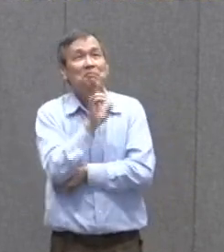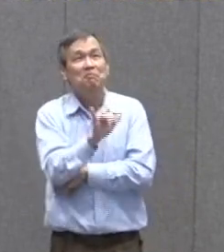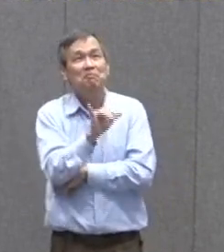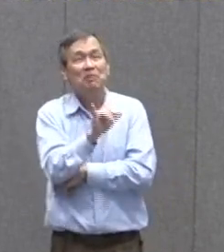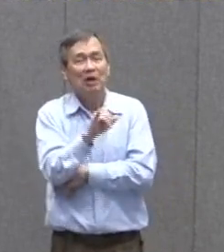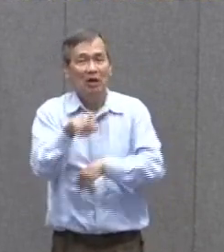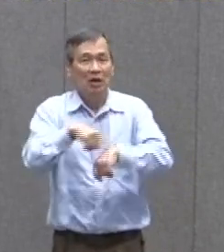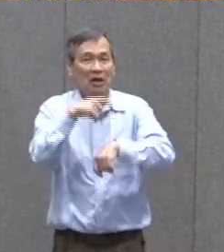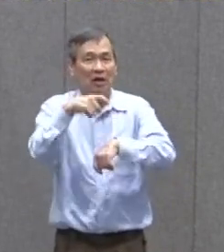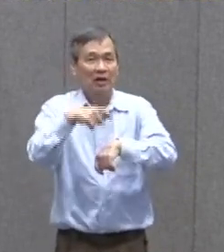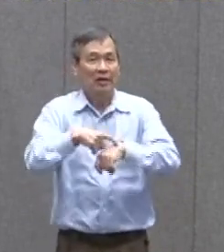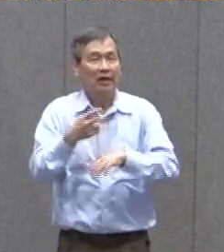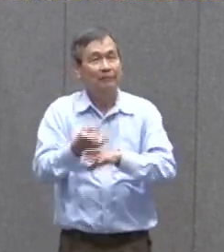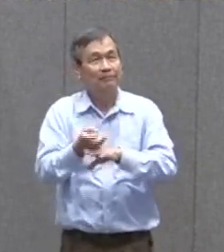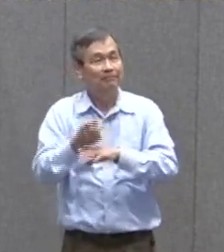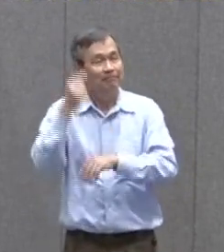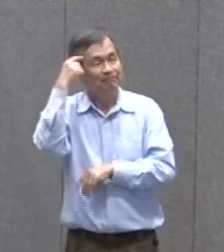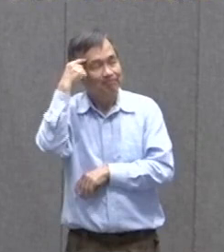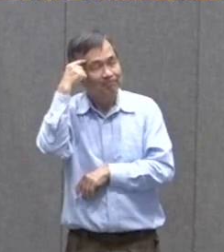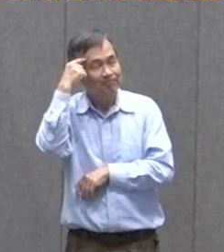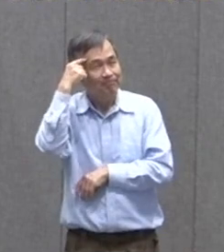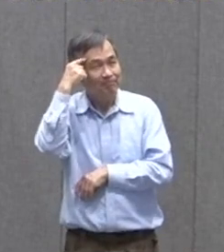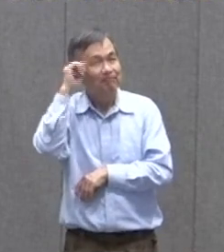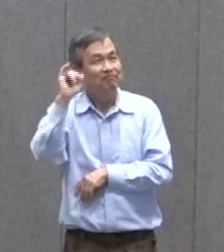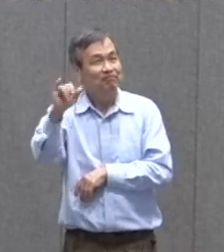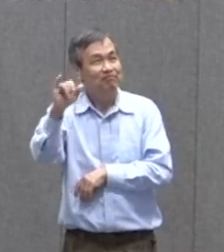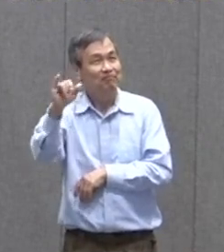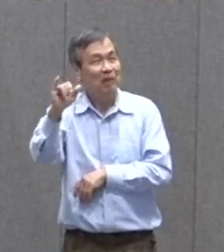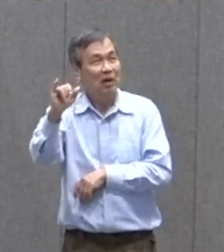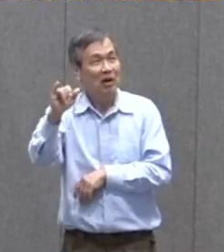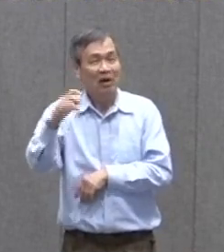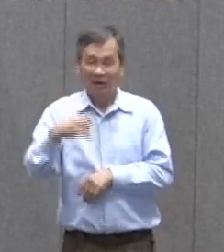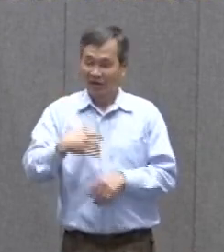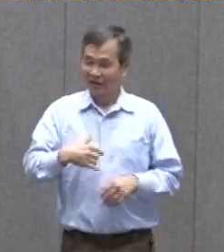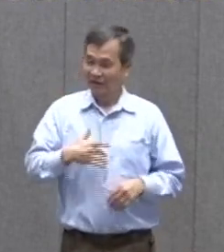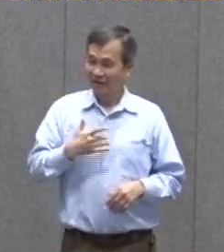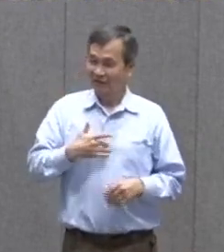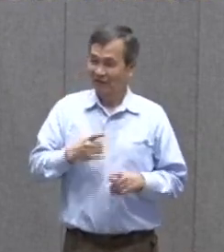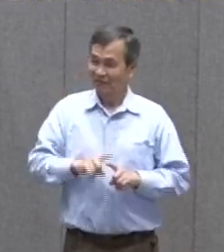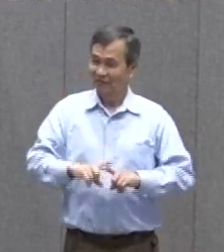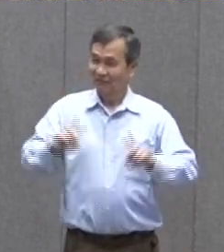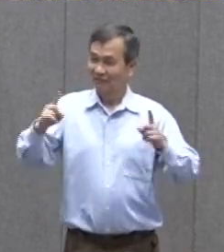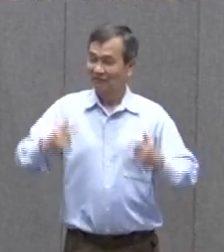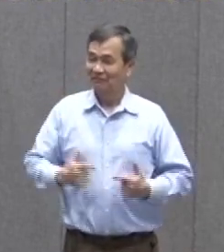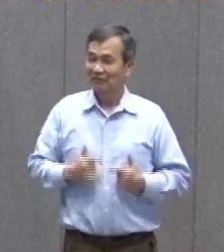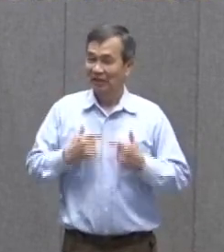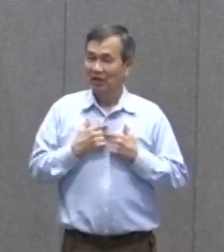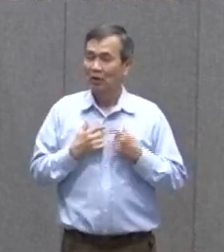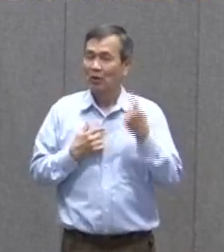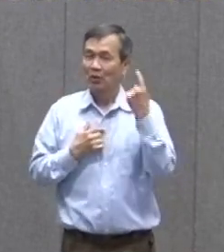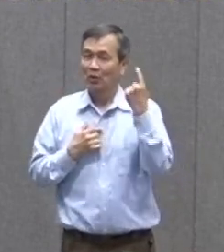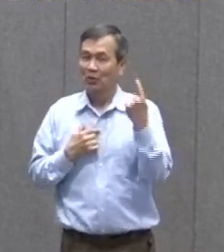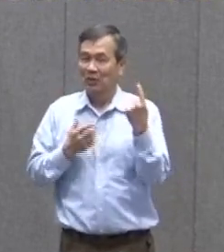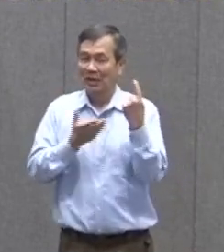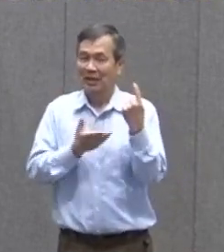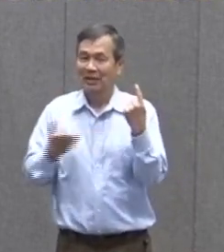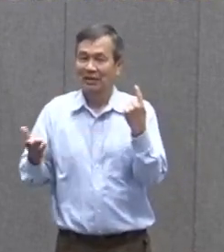His mind was racing. He felt so alive. There was only one thing to do.